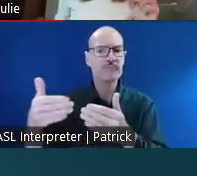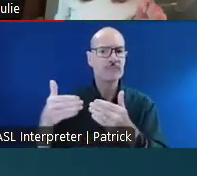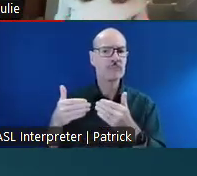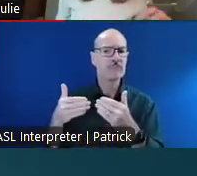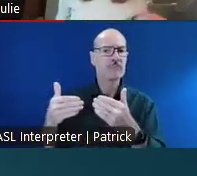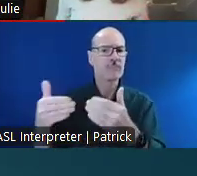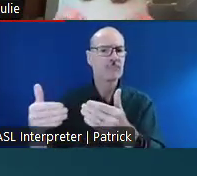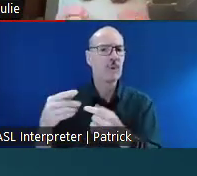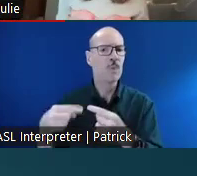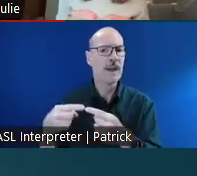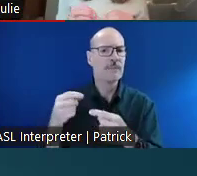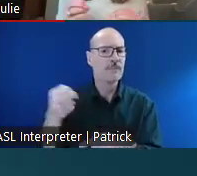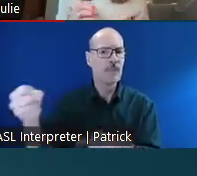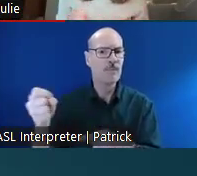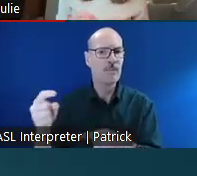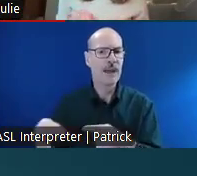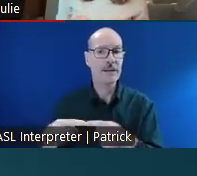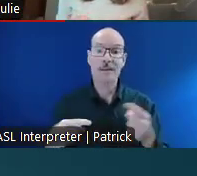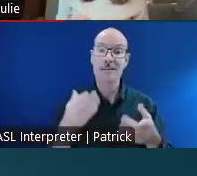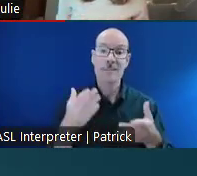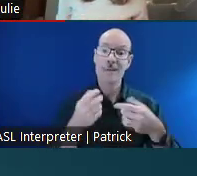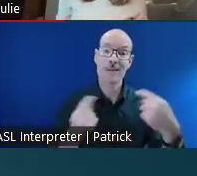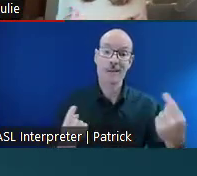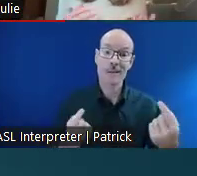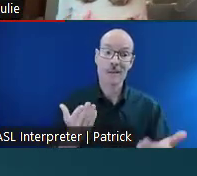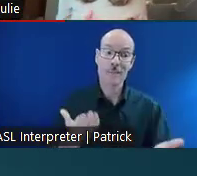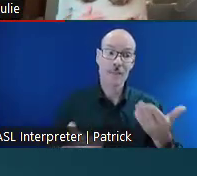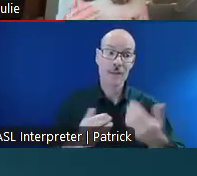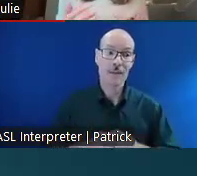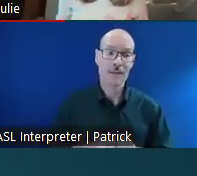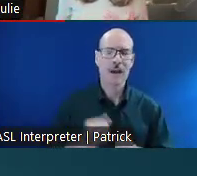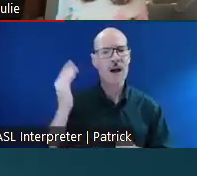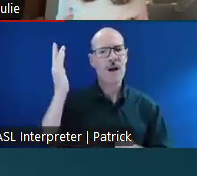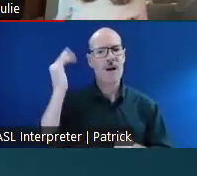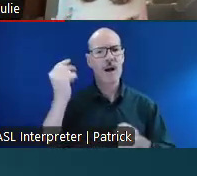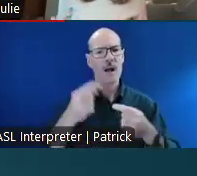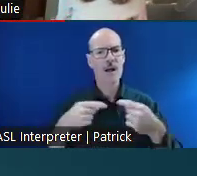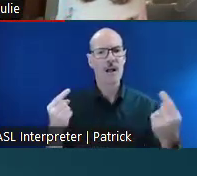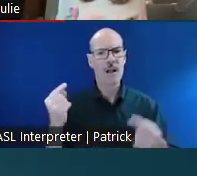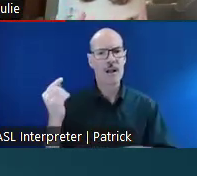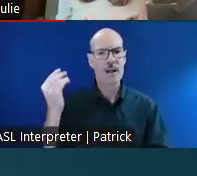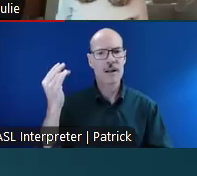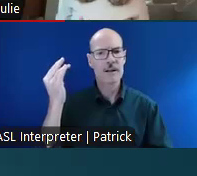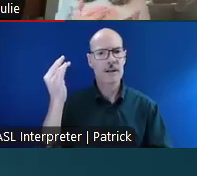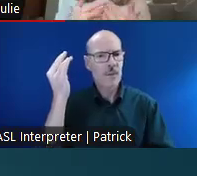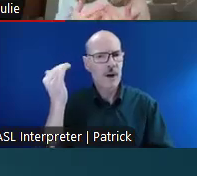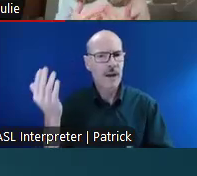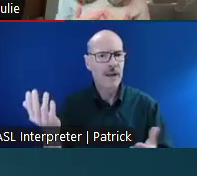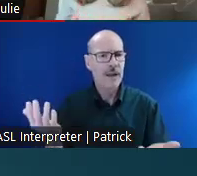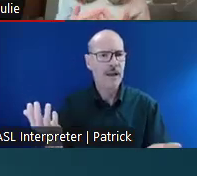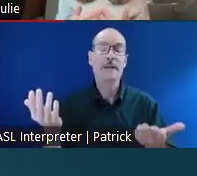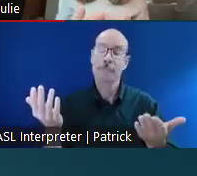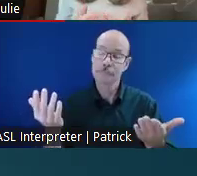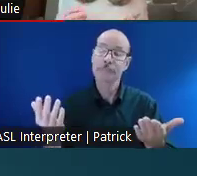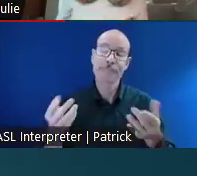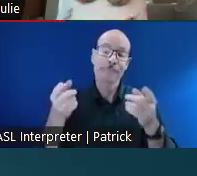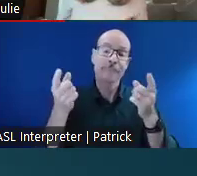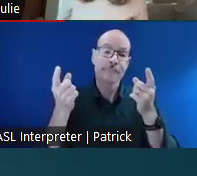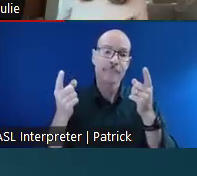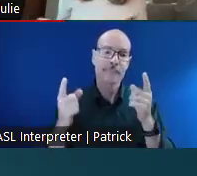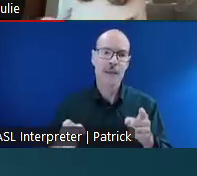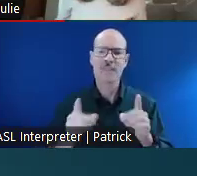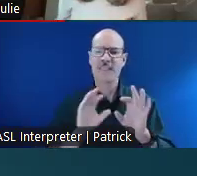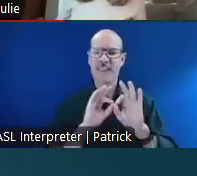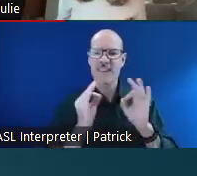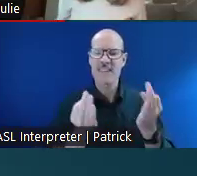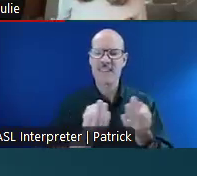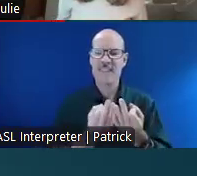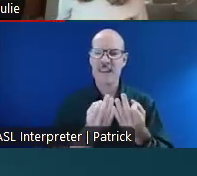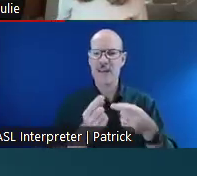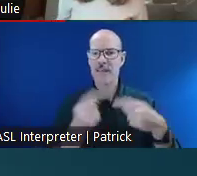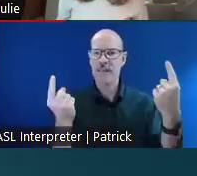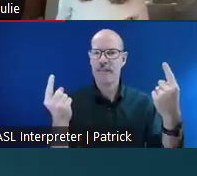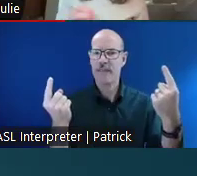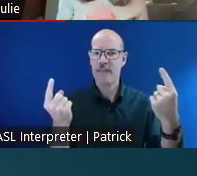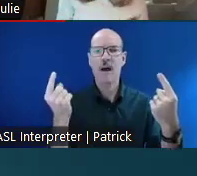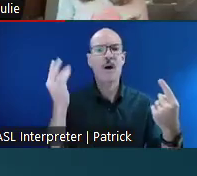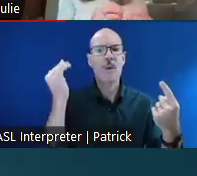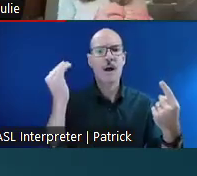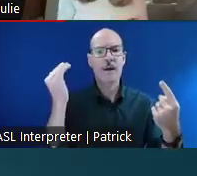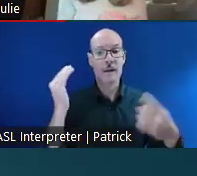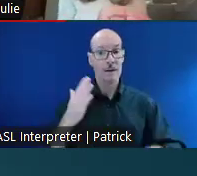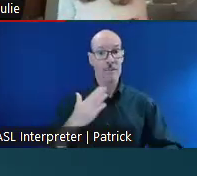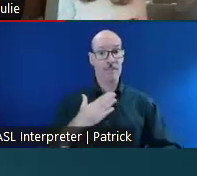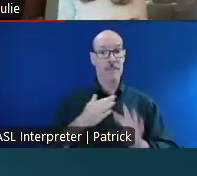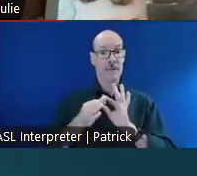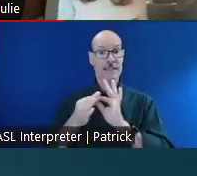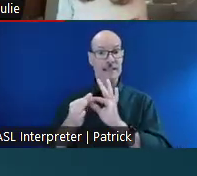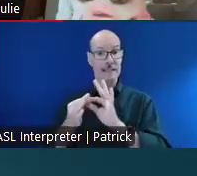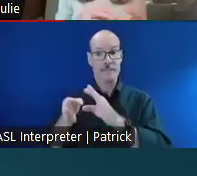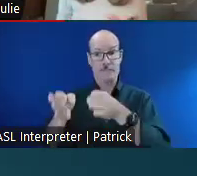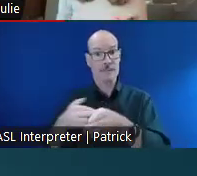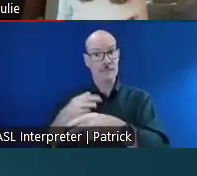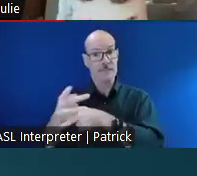The point about why often these disagreements come about is because the thing to recognize in these family disagreements is that often we have different relationships with the care recipient.